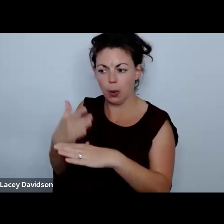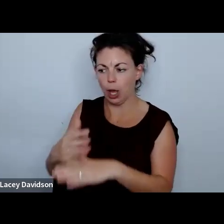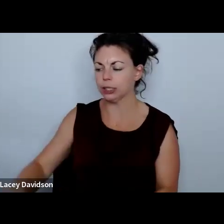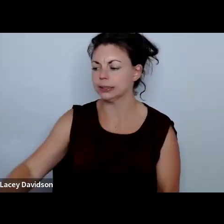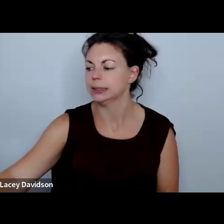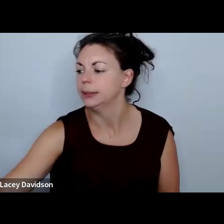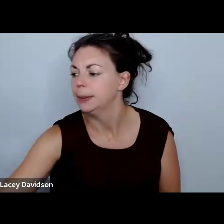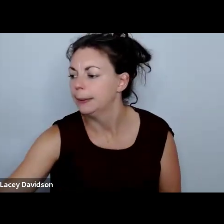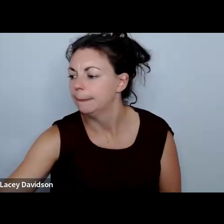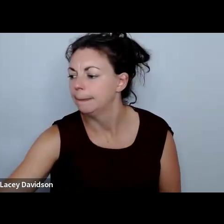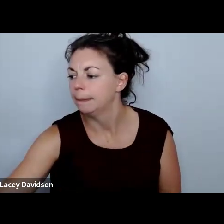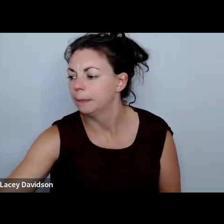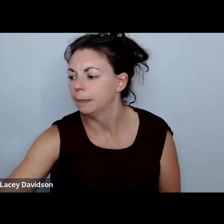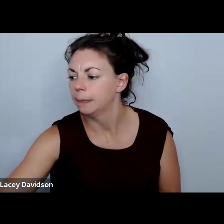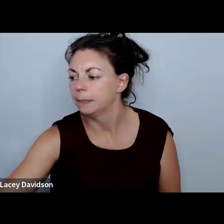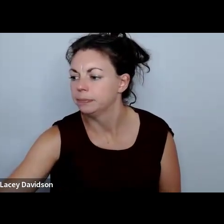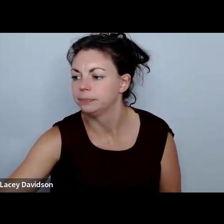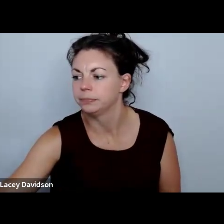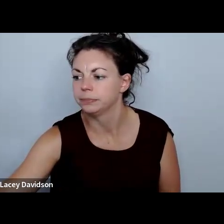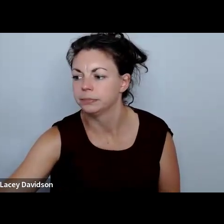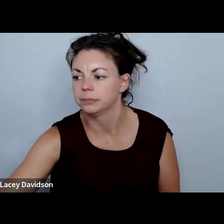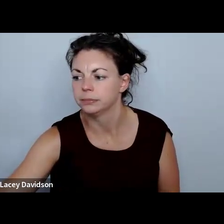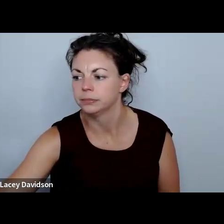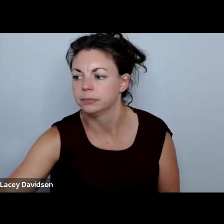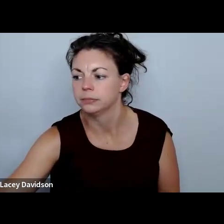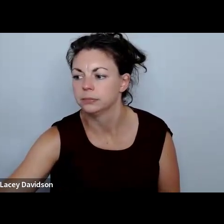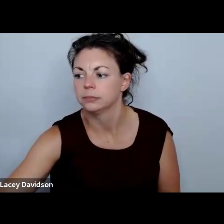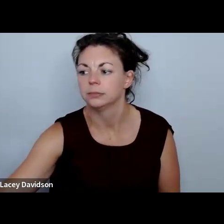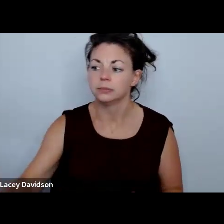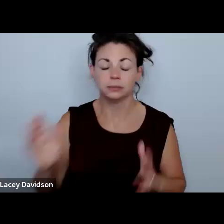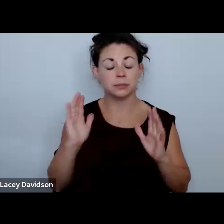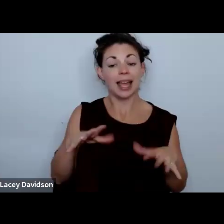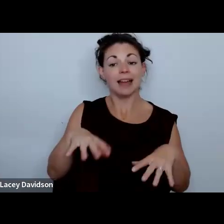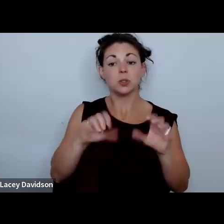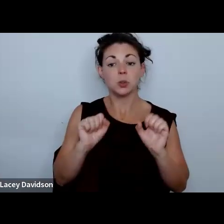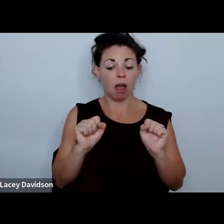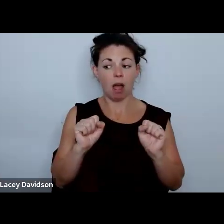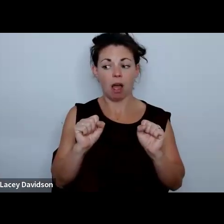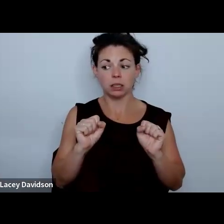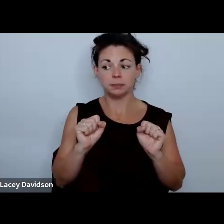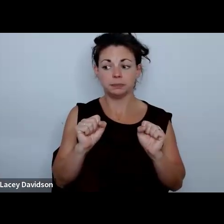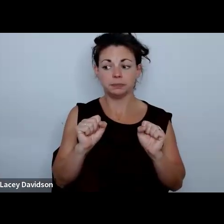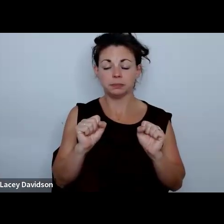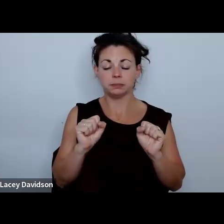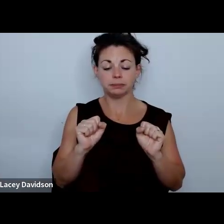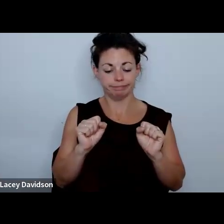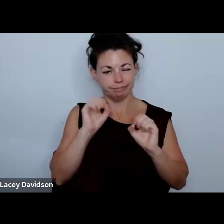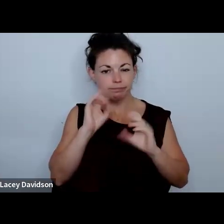and education as it relates to disability policy. So I'm dyslexic. I'm quite severely dyslexic,